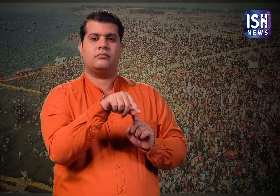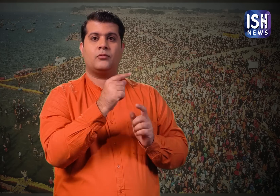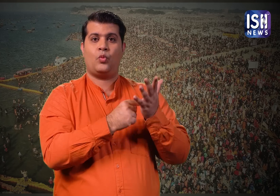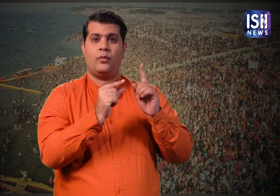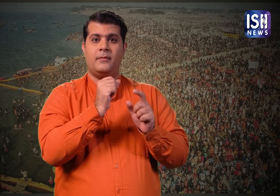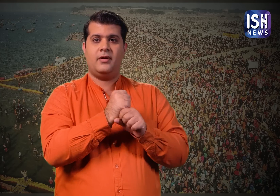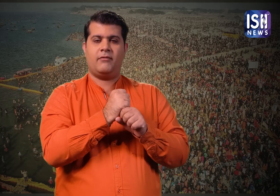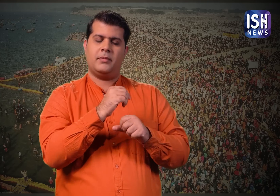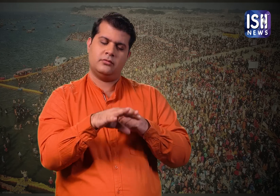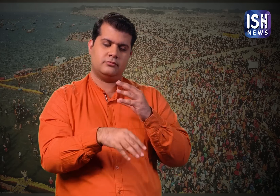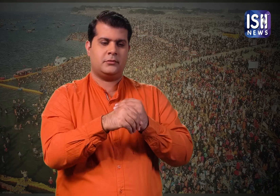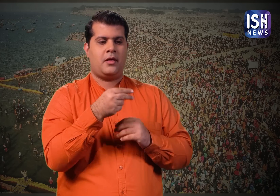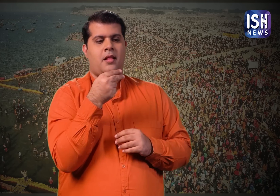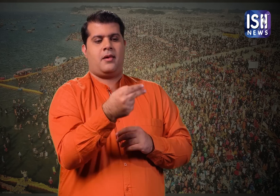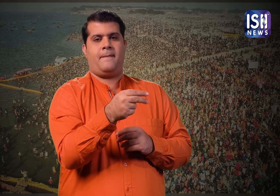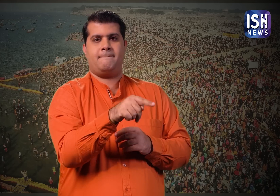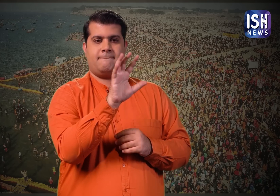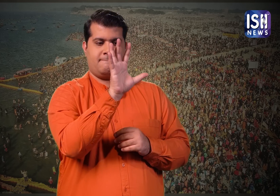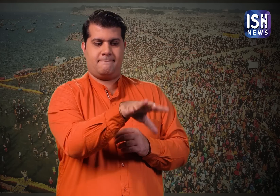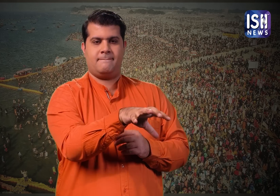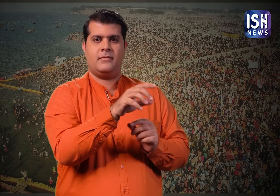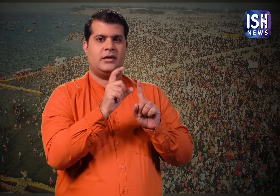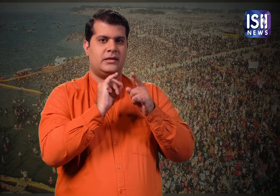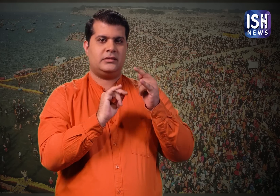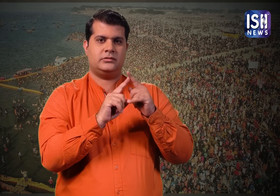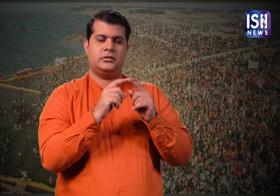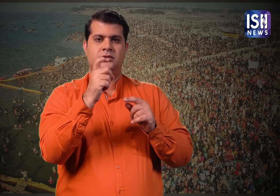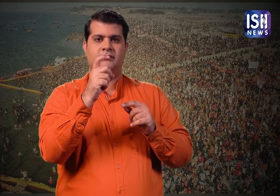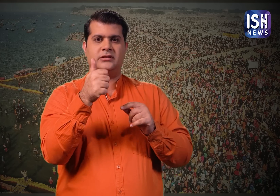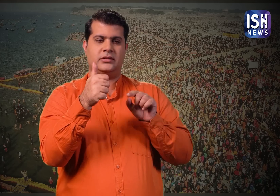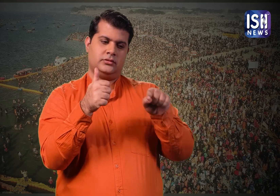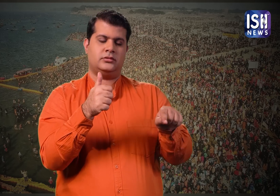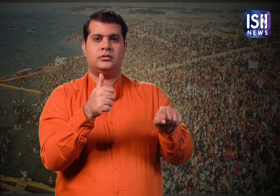This temporary city has been named as the 76th district.